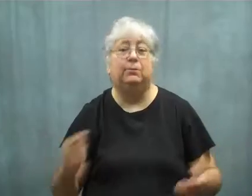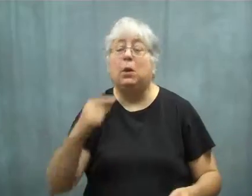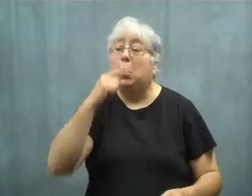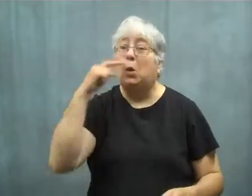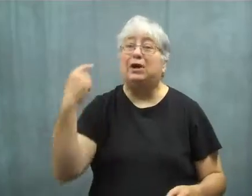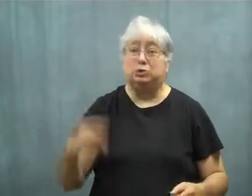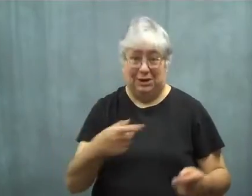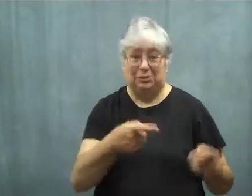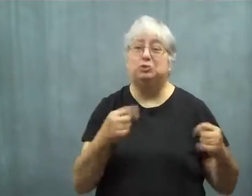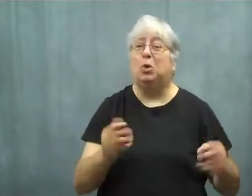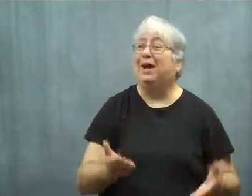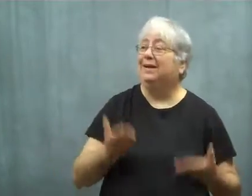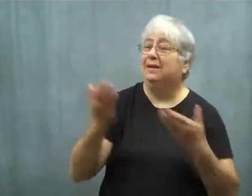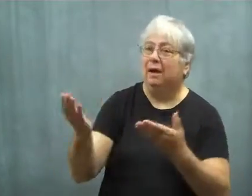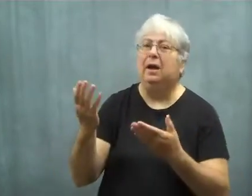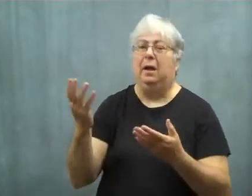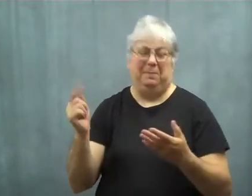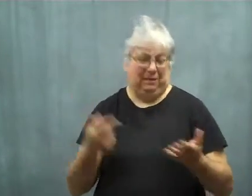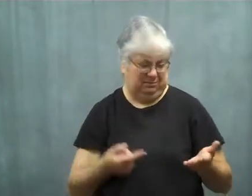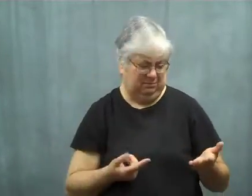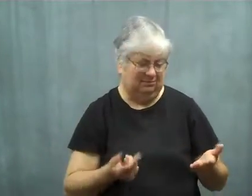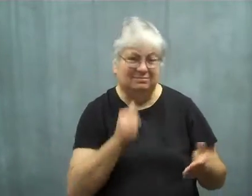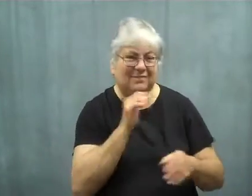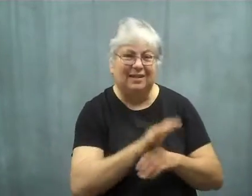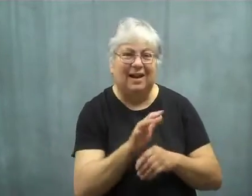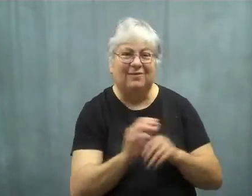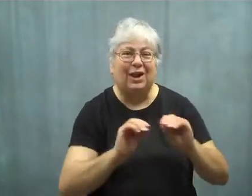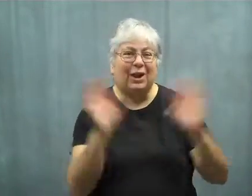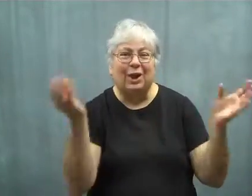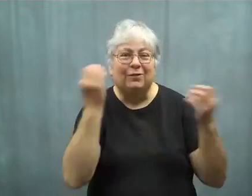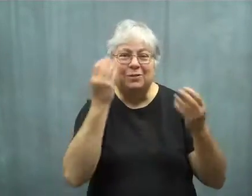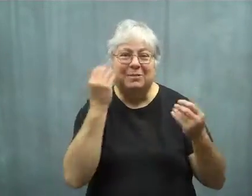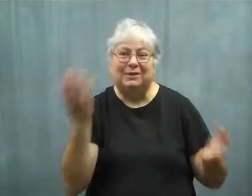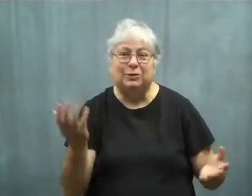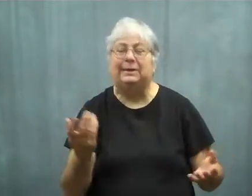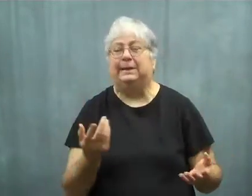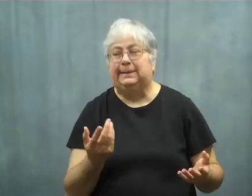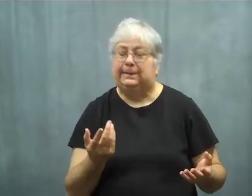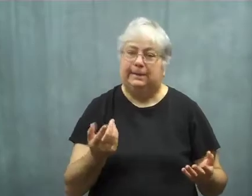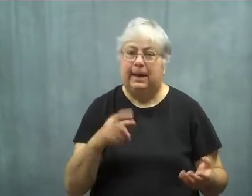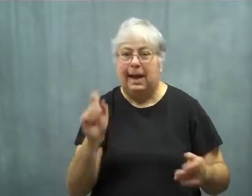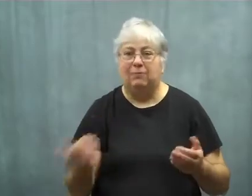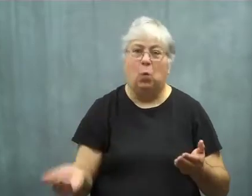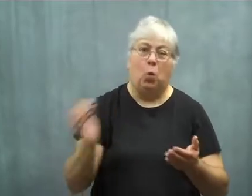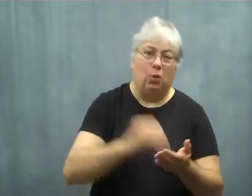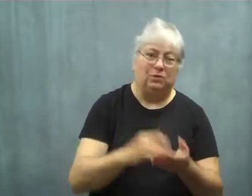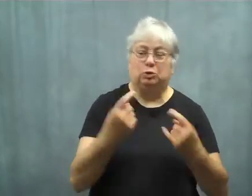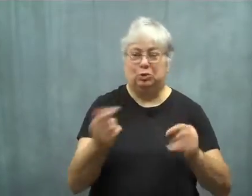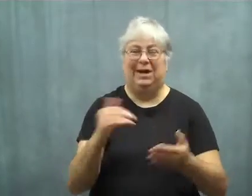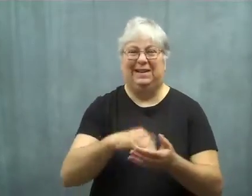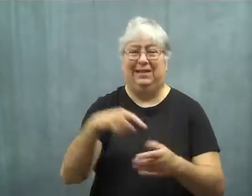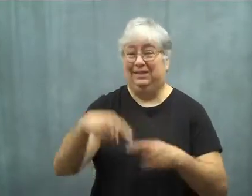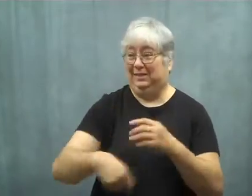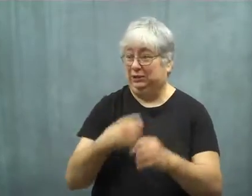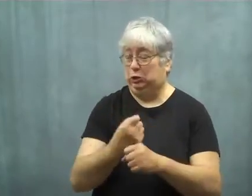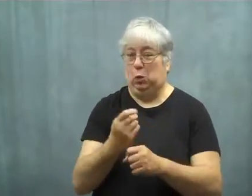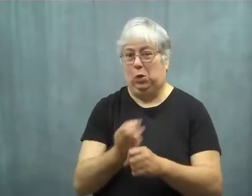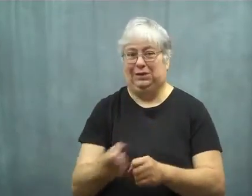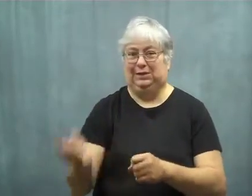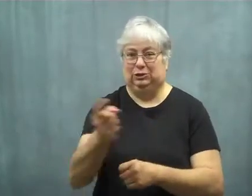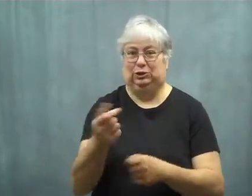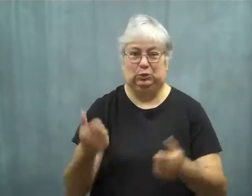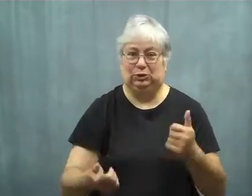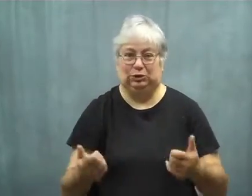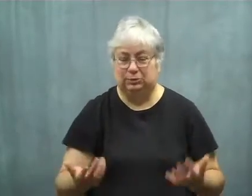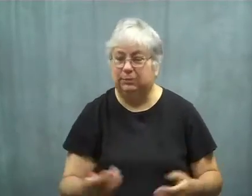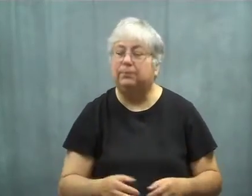Russia also applied, but needed to clarify some information.